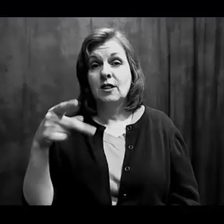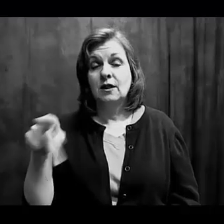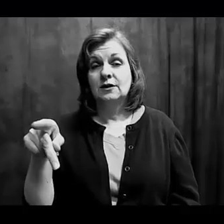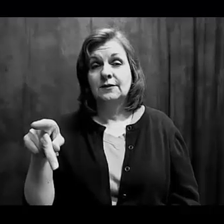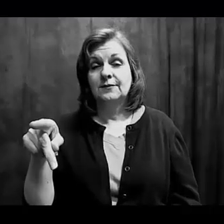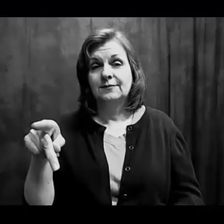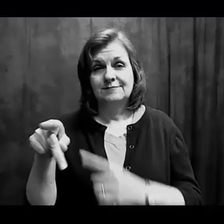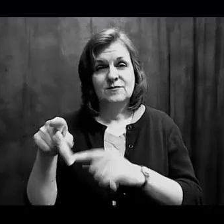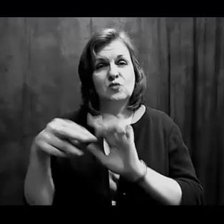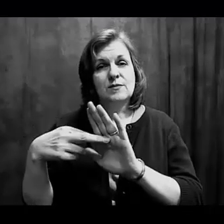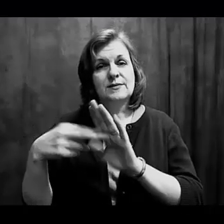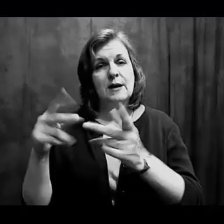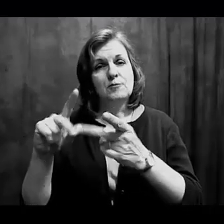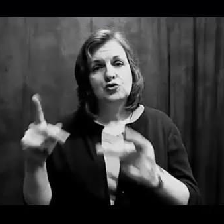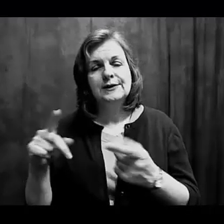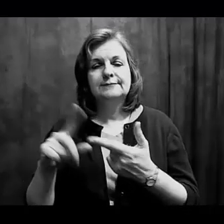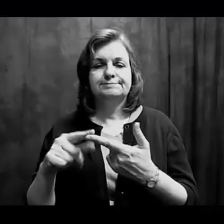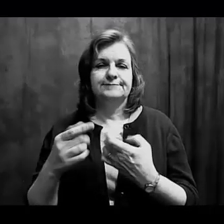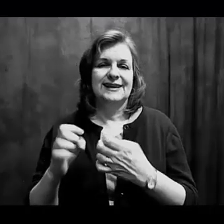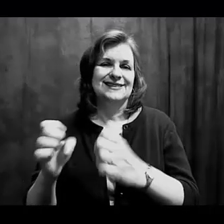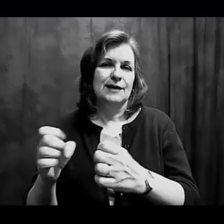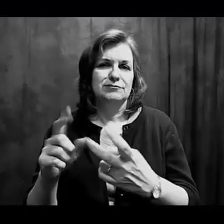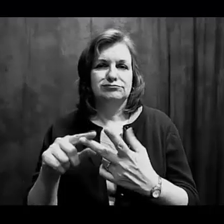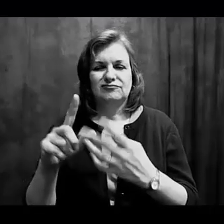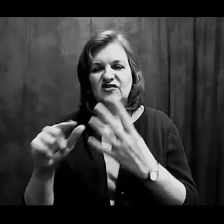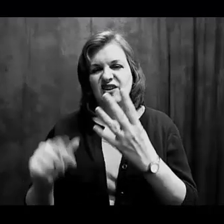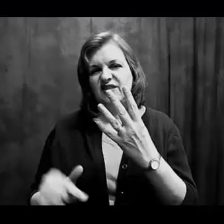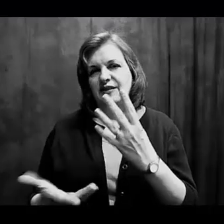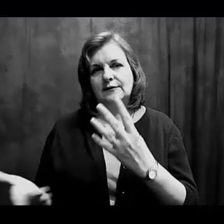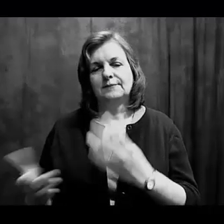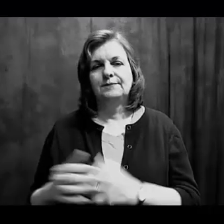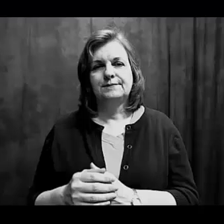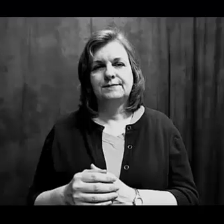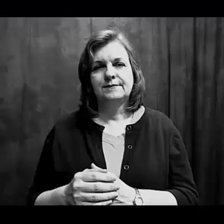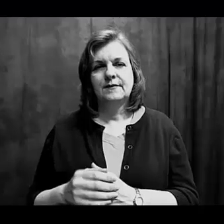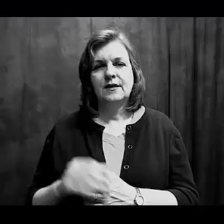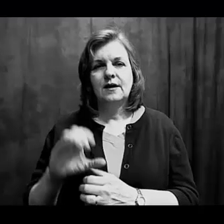the purple in this case are proteins / enzymes all kinds of things